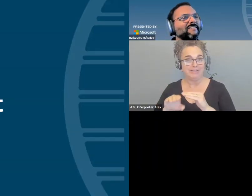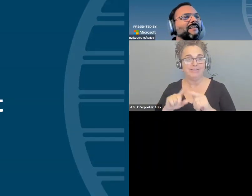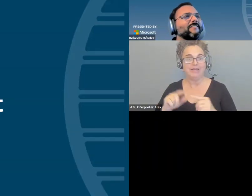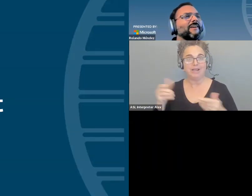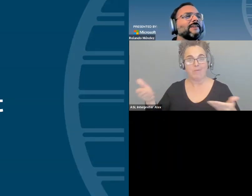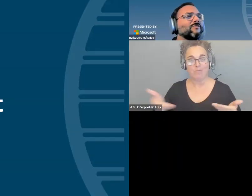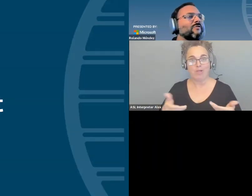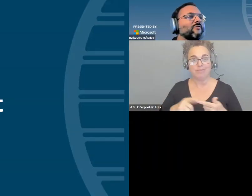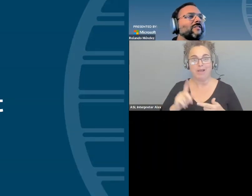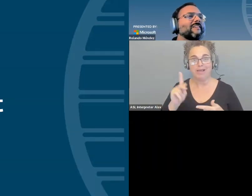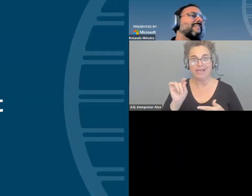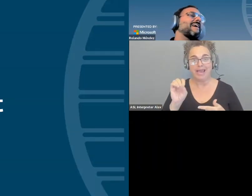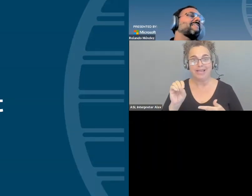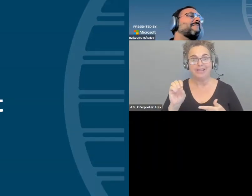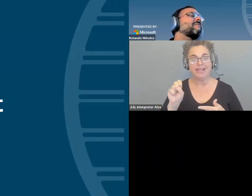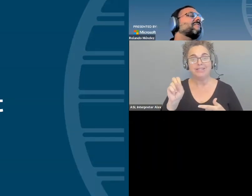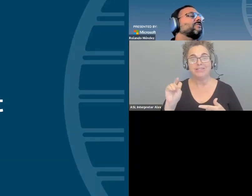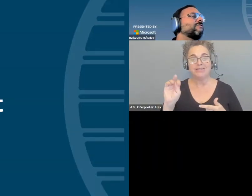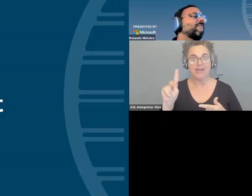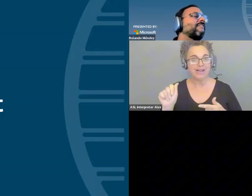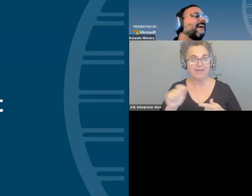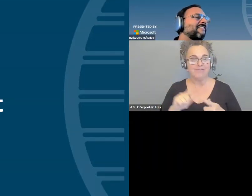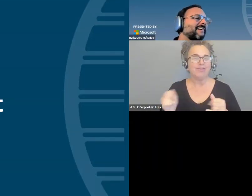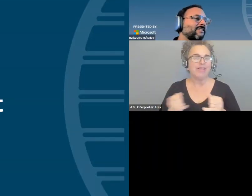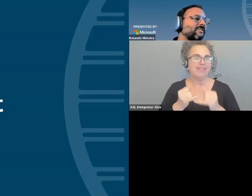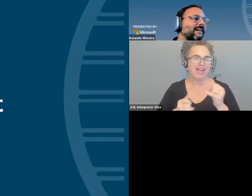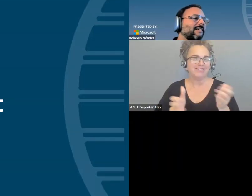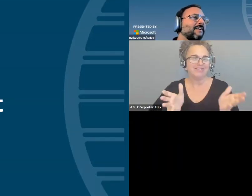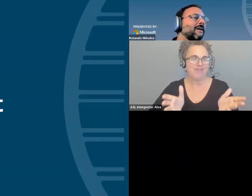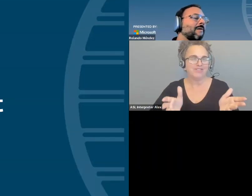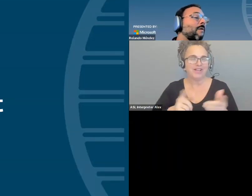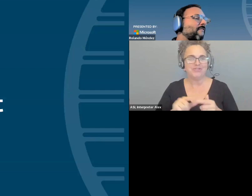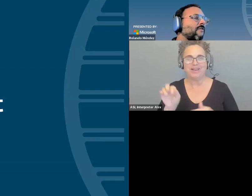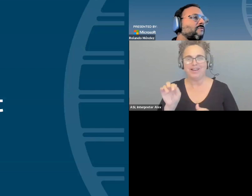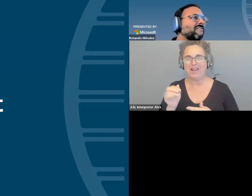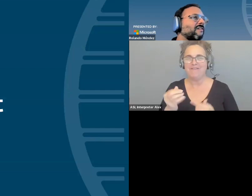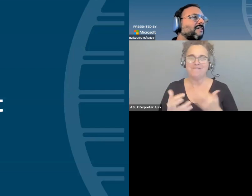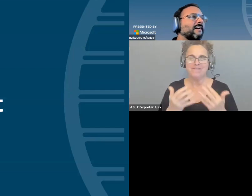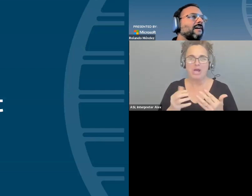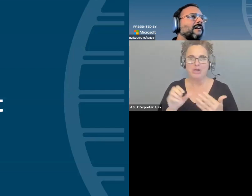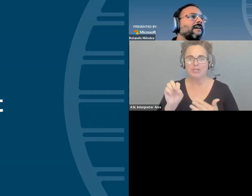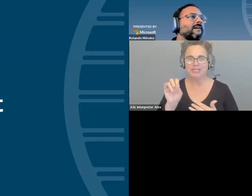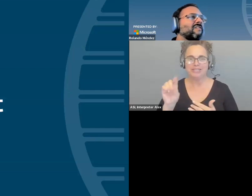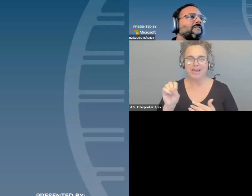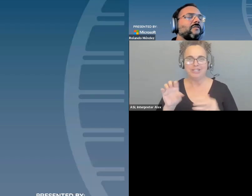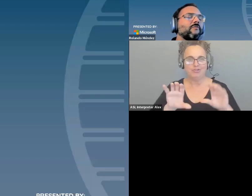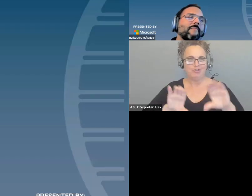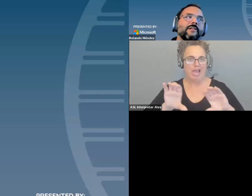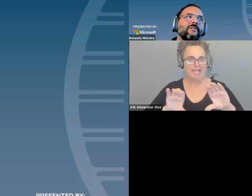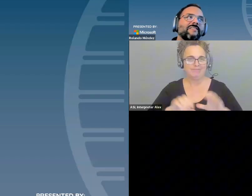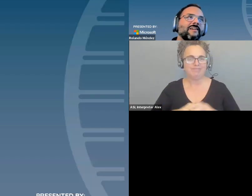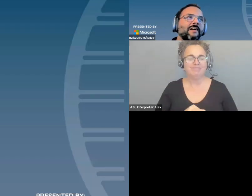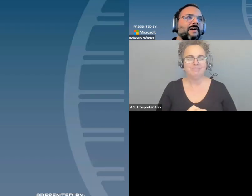our executive director for this last conversation and fireside chat chat. But before we start, just a few reminders.